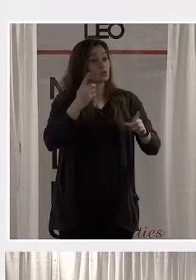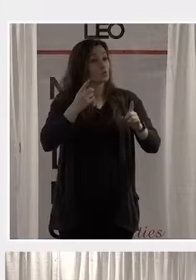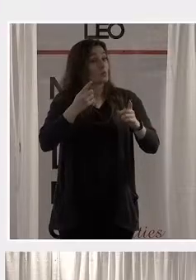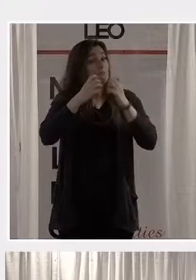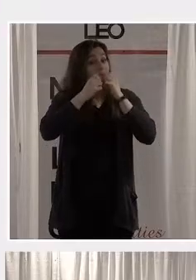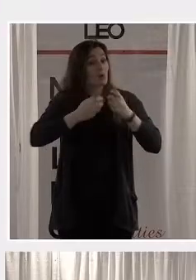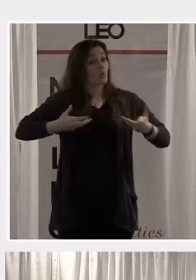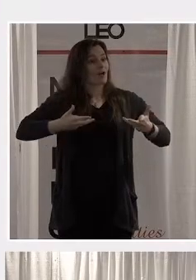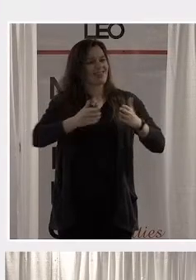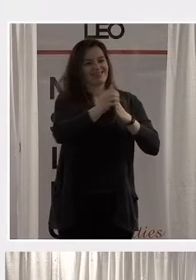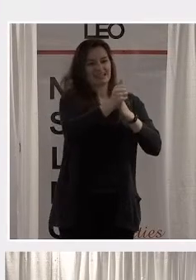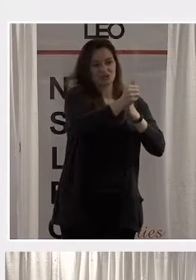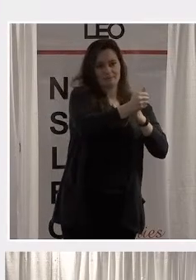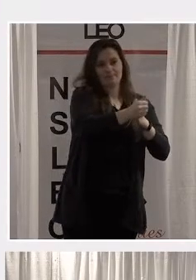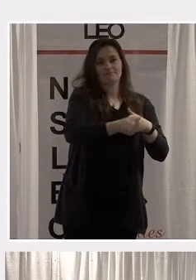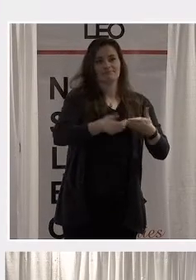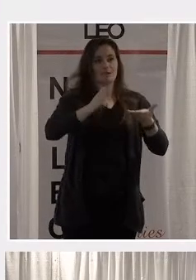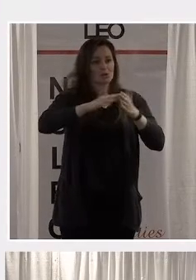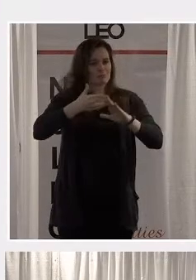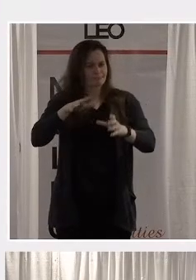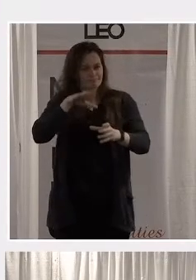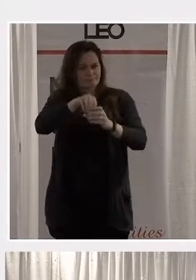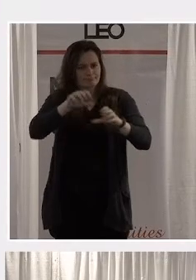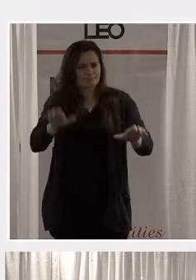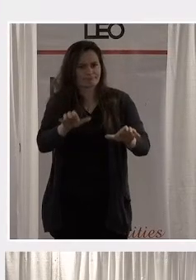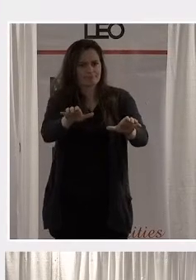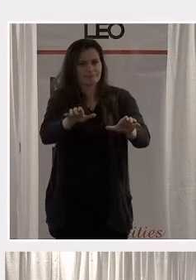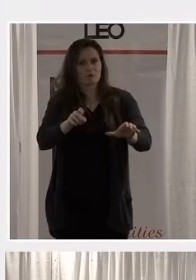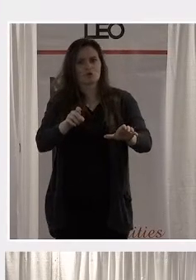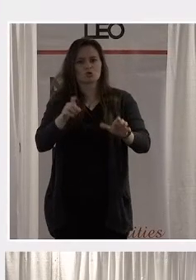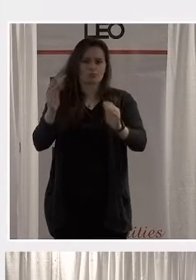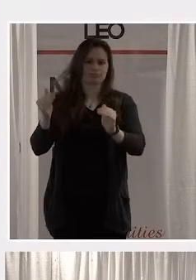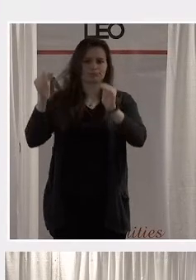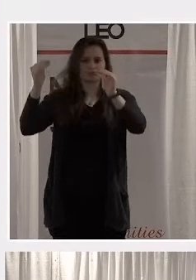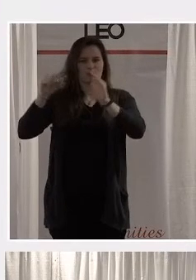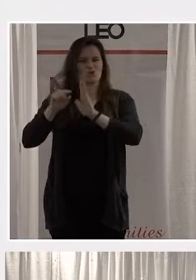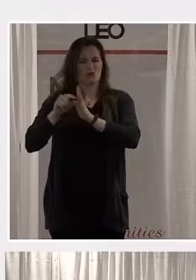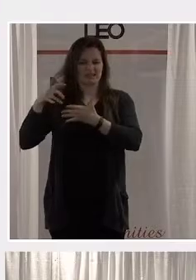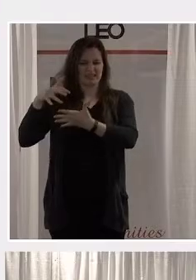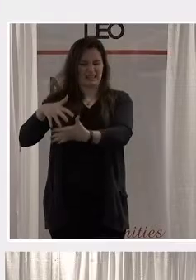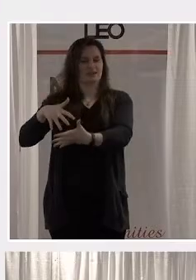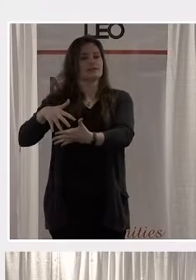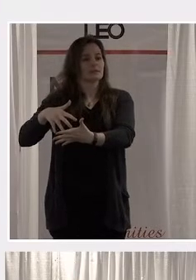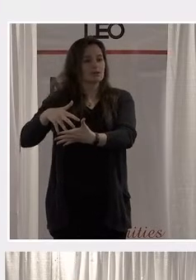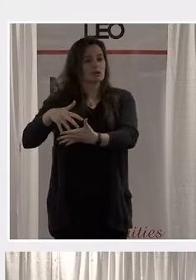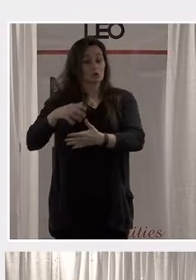COMMUNITY ENGAGEMENT AND ACADEMIC EXCELLENCE. AFTER GRADUATING IN 2025,